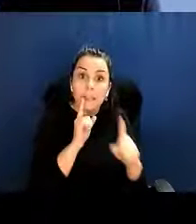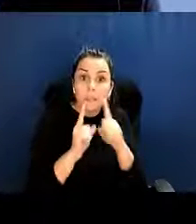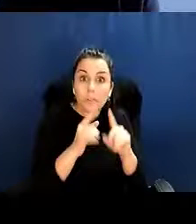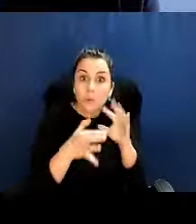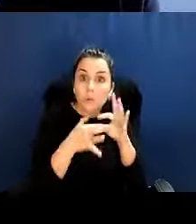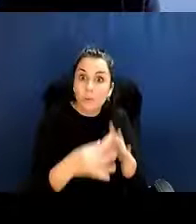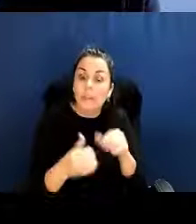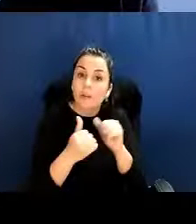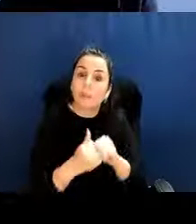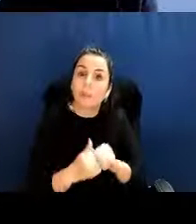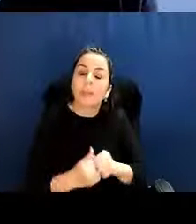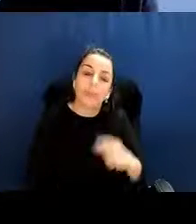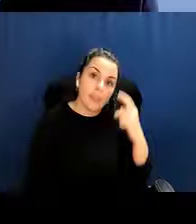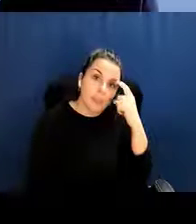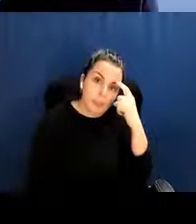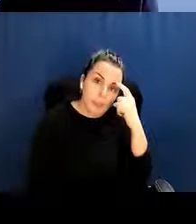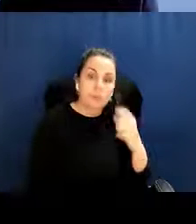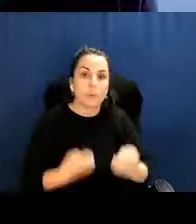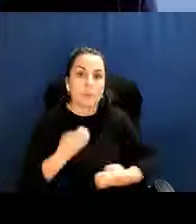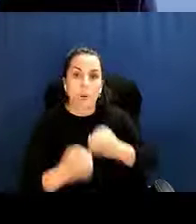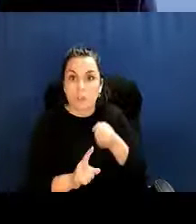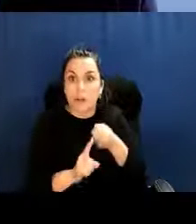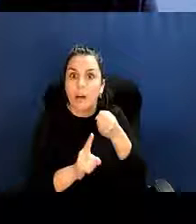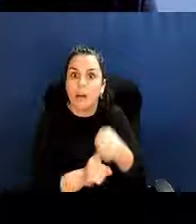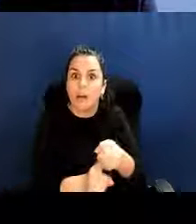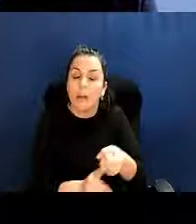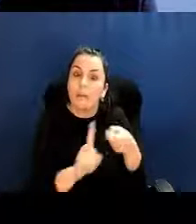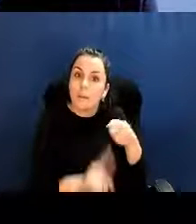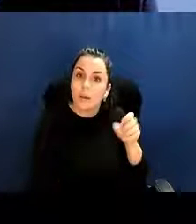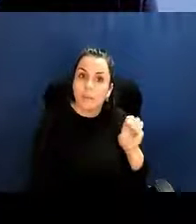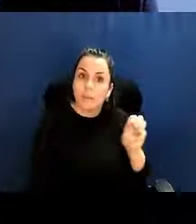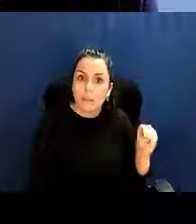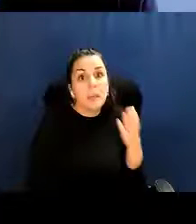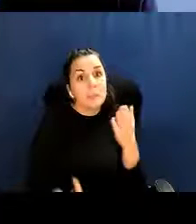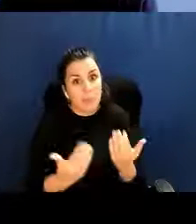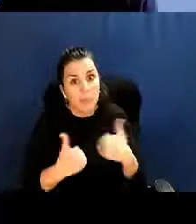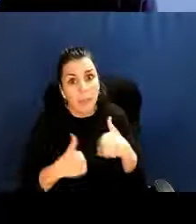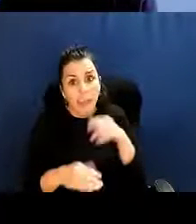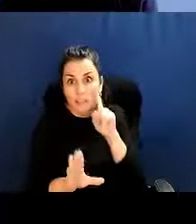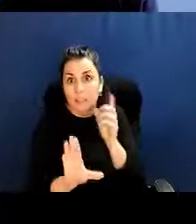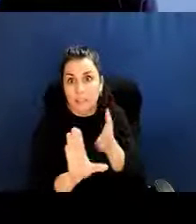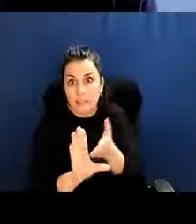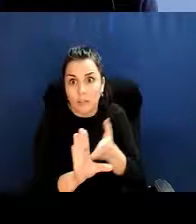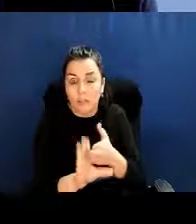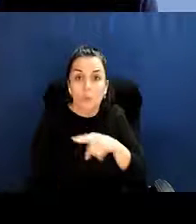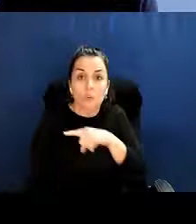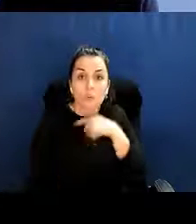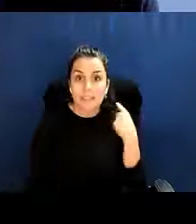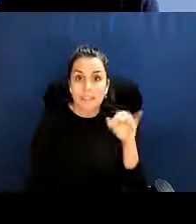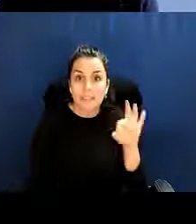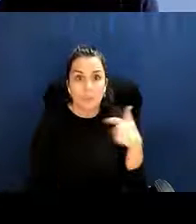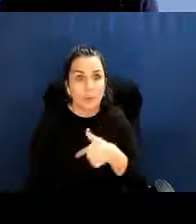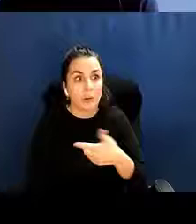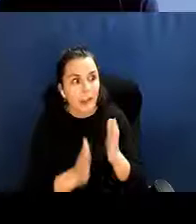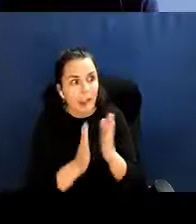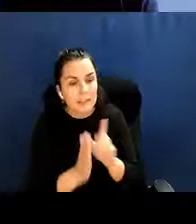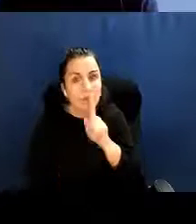of social media use may carry psychological risks if we plan to ask sensitive or possibly triggering questions.